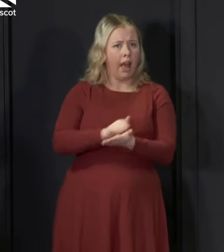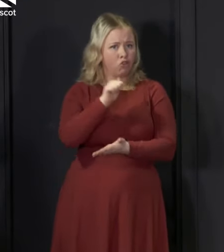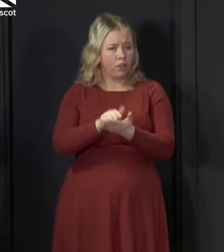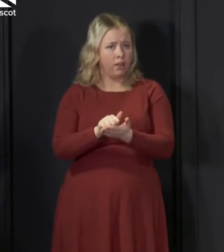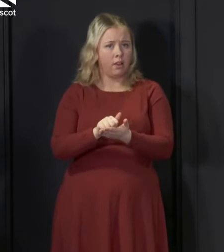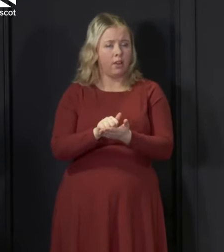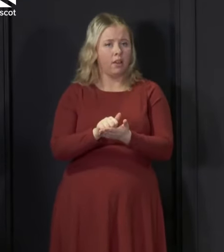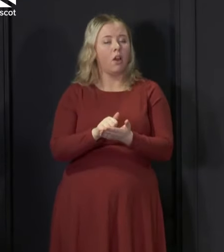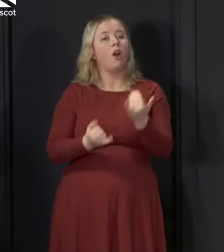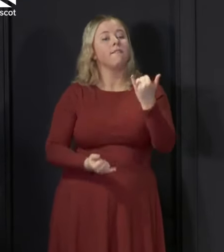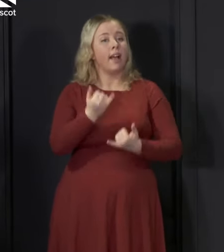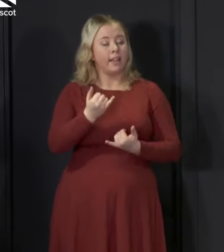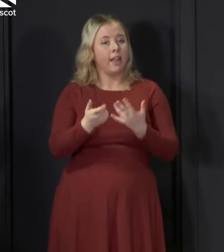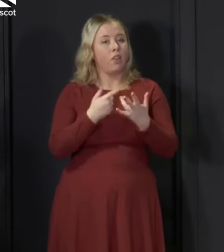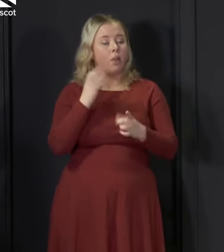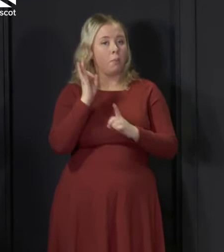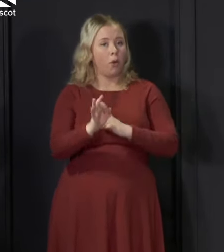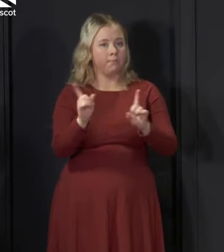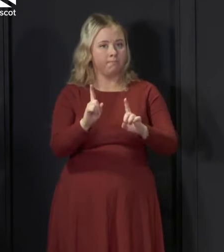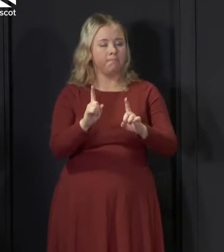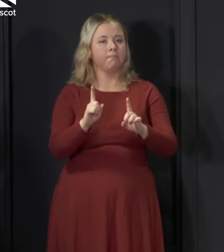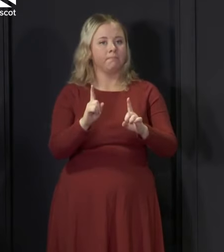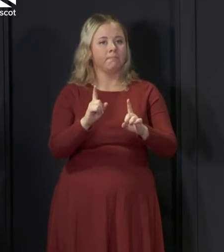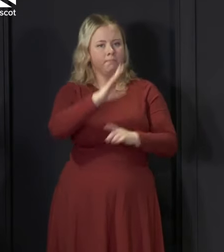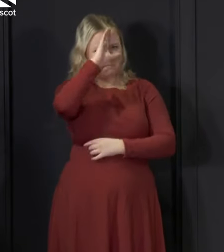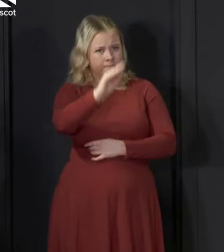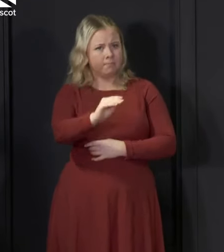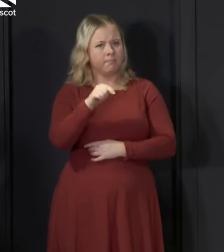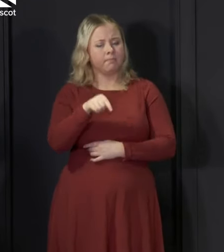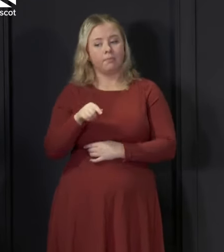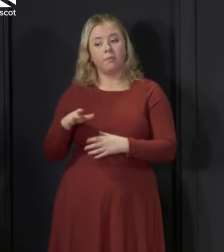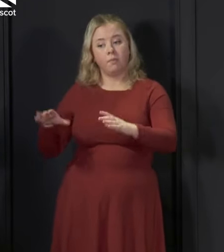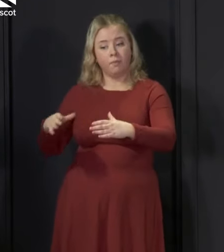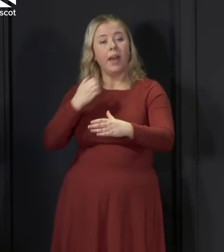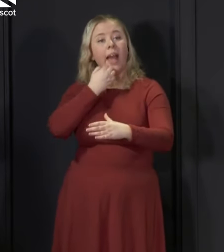finally, the other point of reassurance her is that the figures that NRS publish every